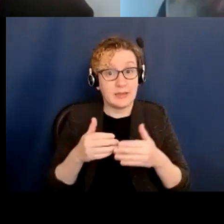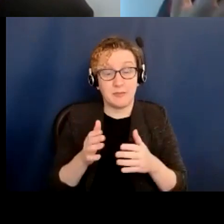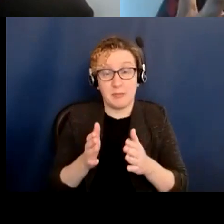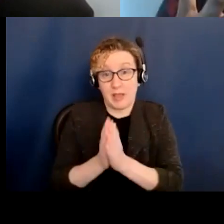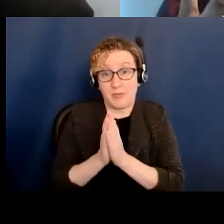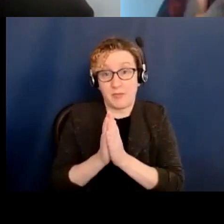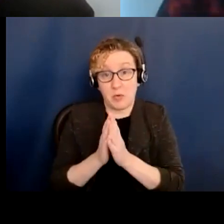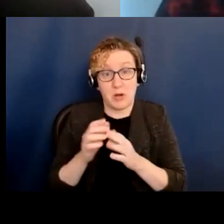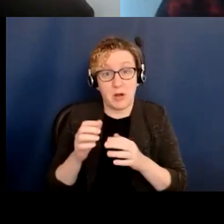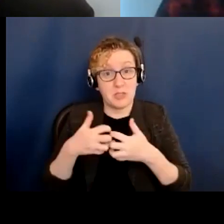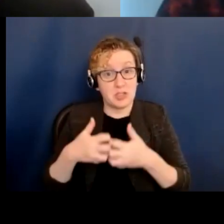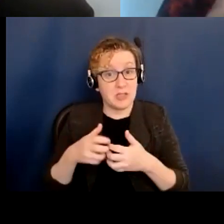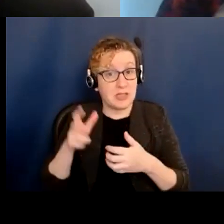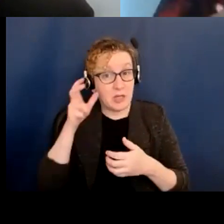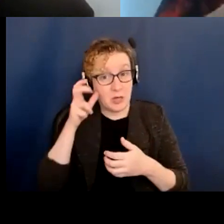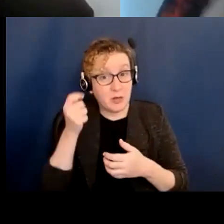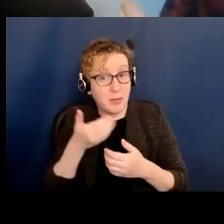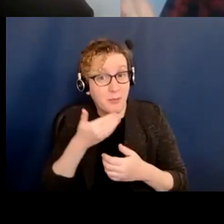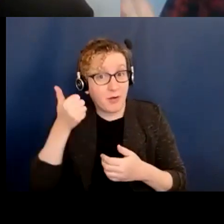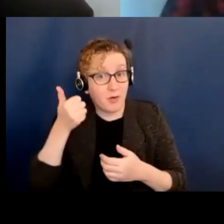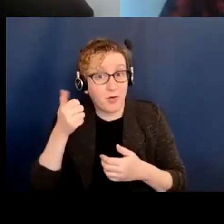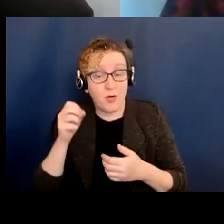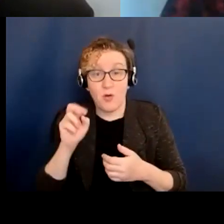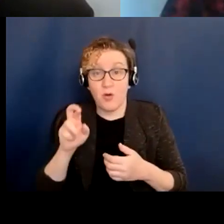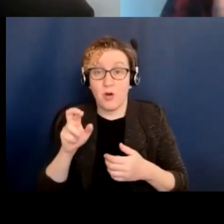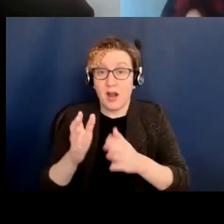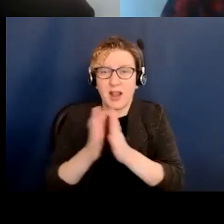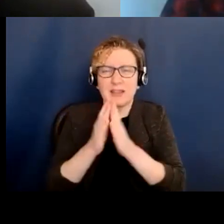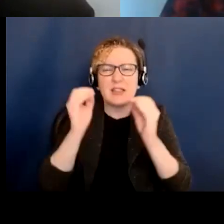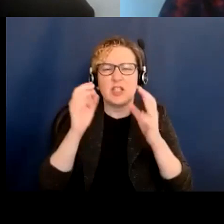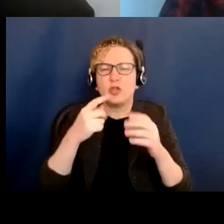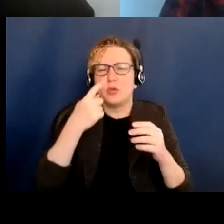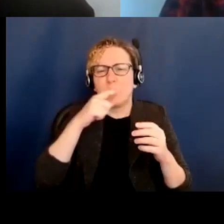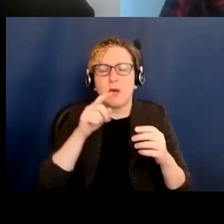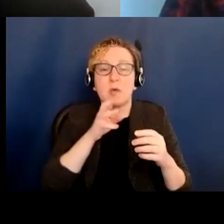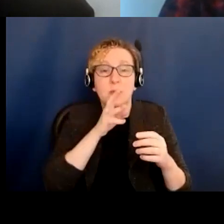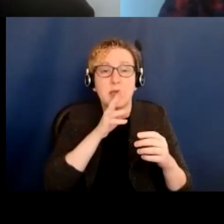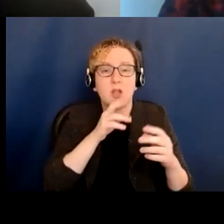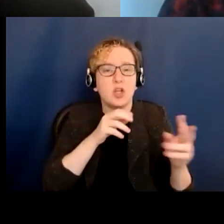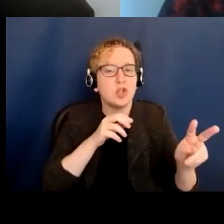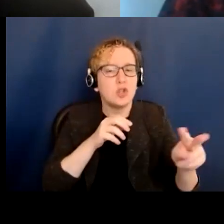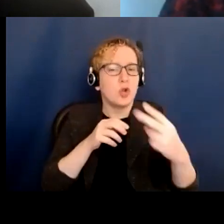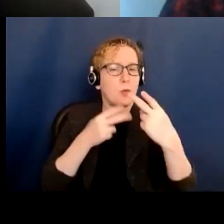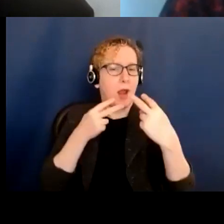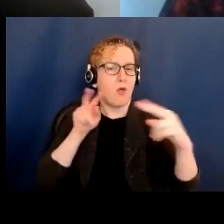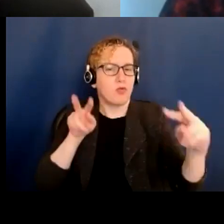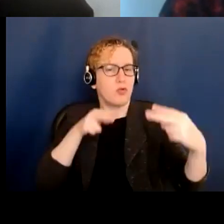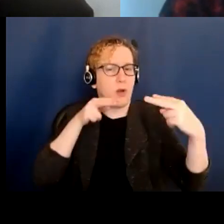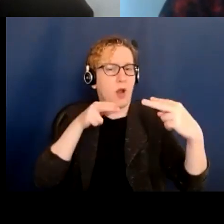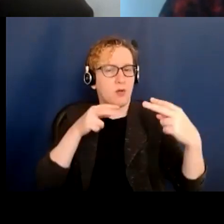the room better or just asking a teacher to turn around to talk made a world of difference. You need to know what is going on.